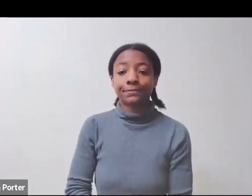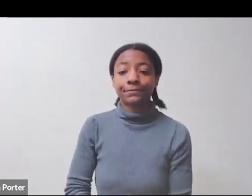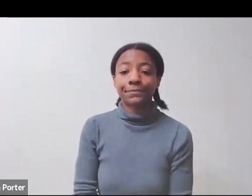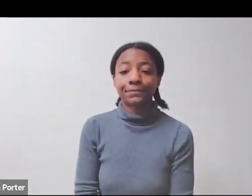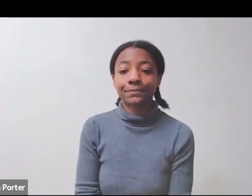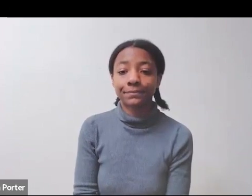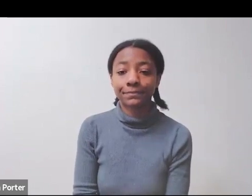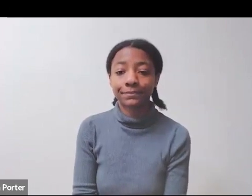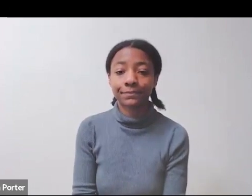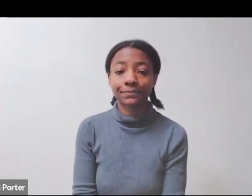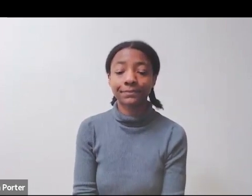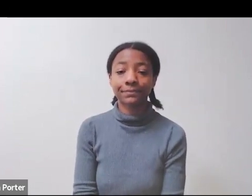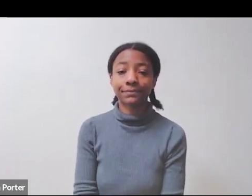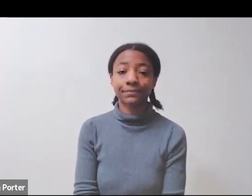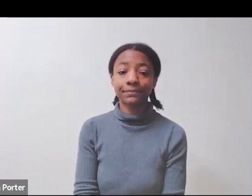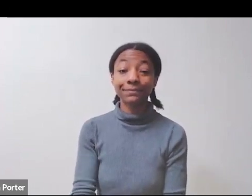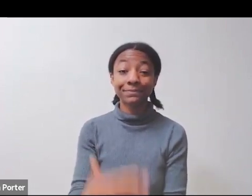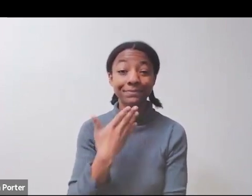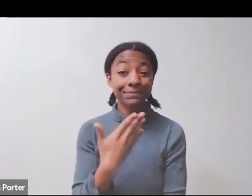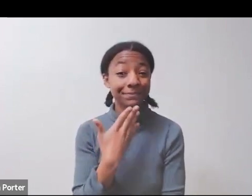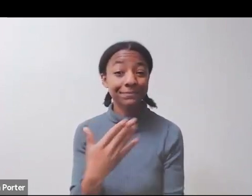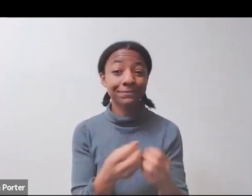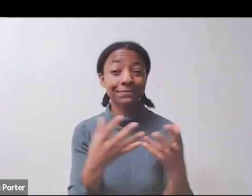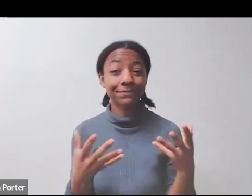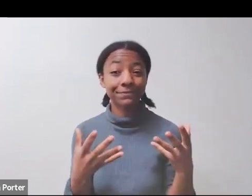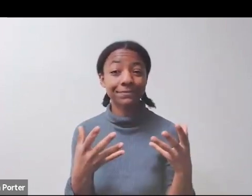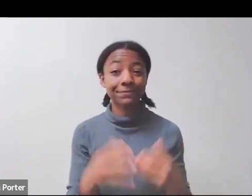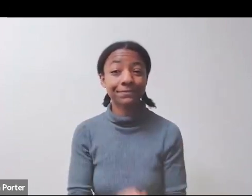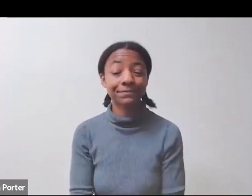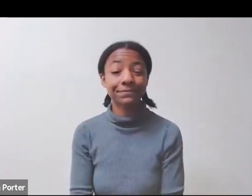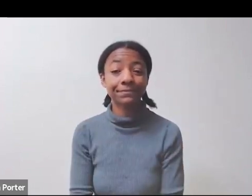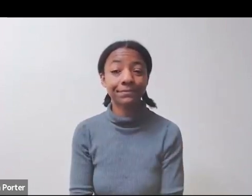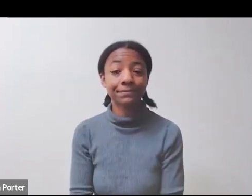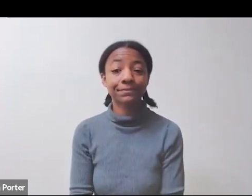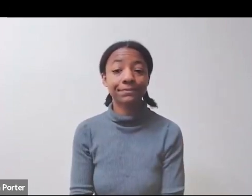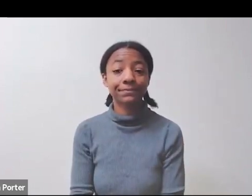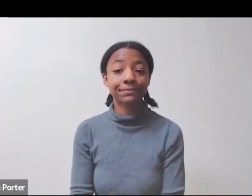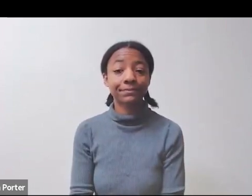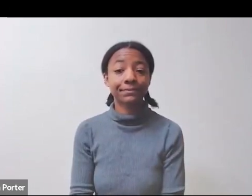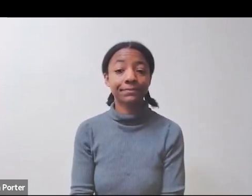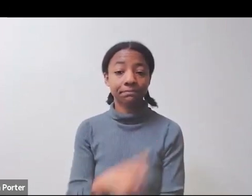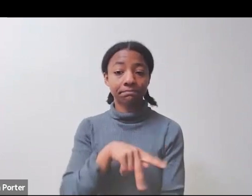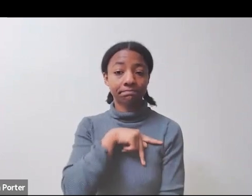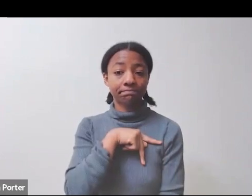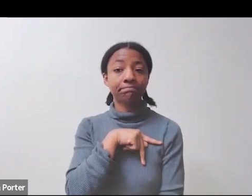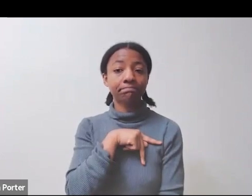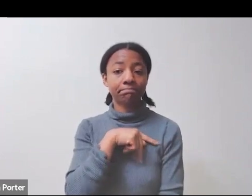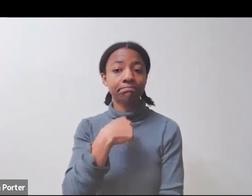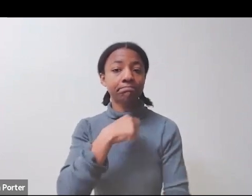Thank you so much for that talk, Dr. Blaser. I personally, as part of my work with SciAccess,